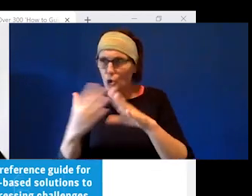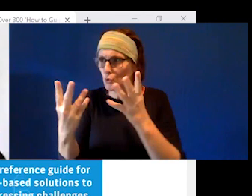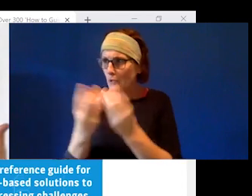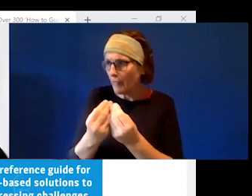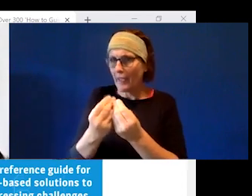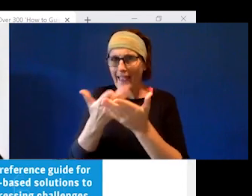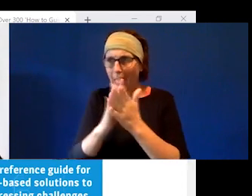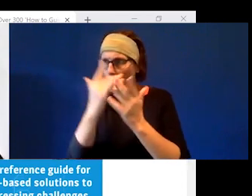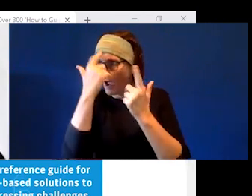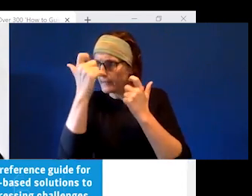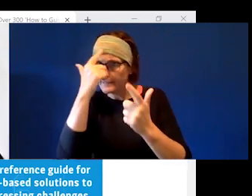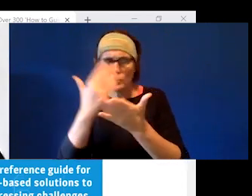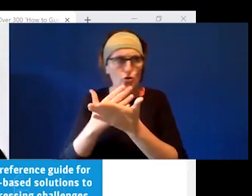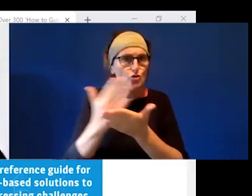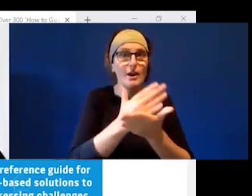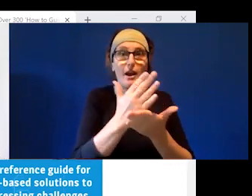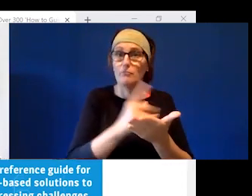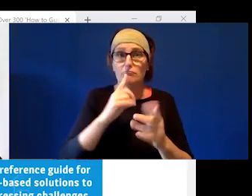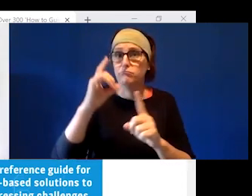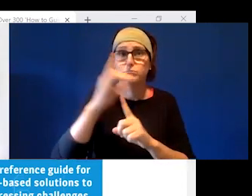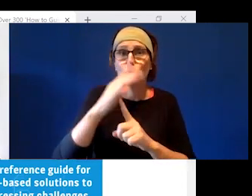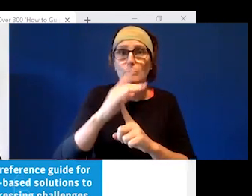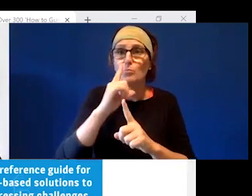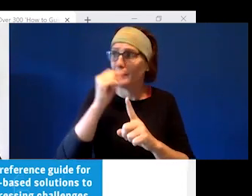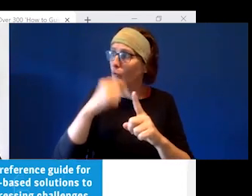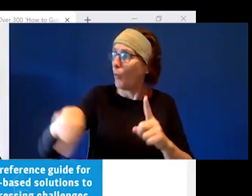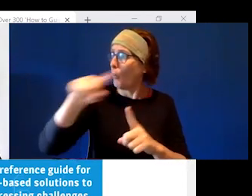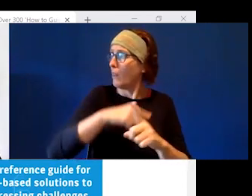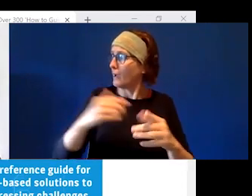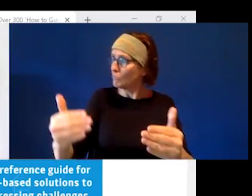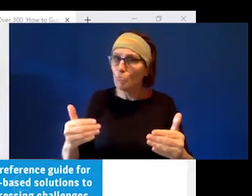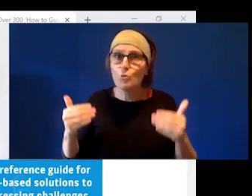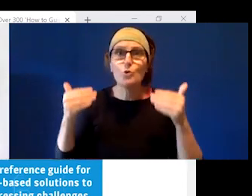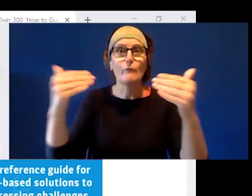surface is part of the way of moving forward. I just want to acknowledge